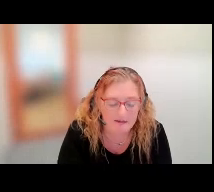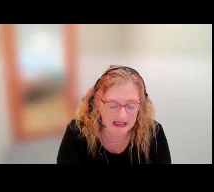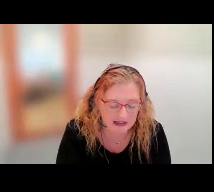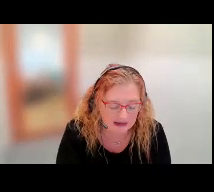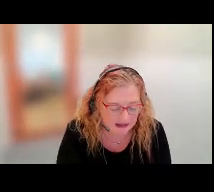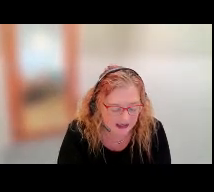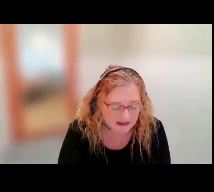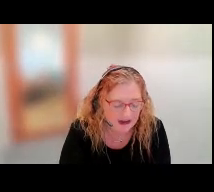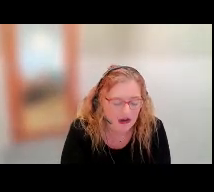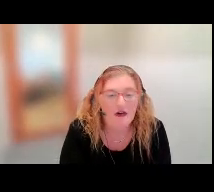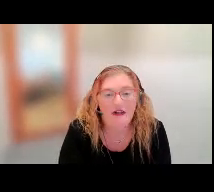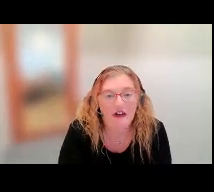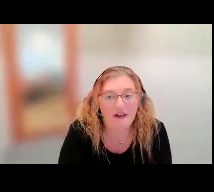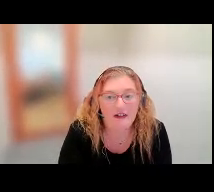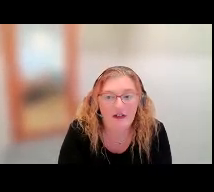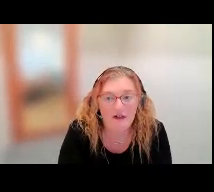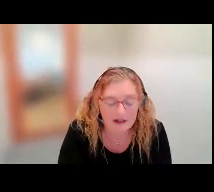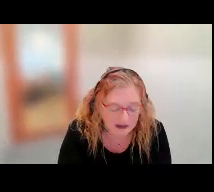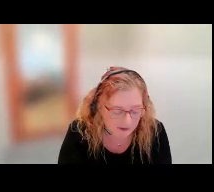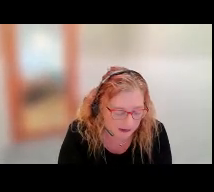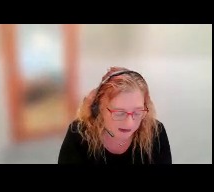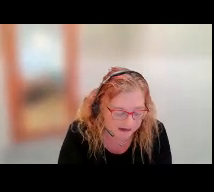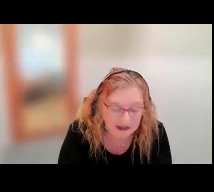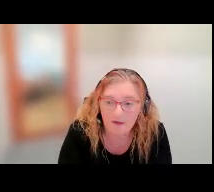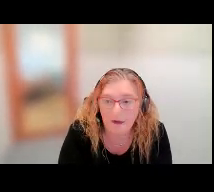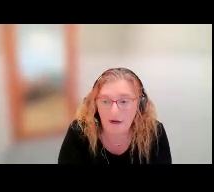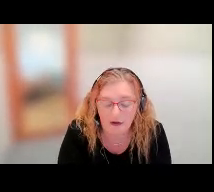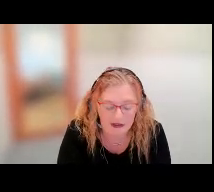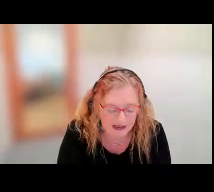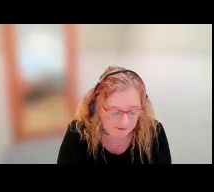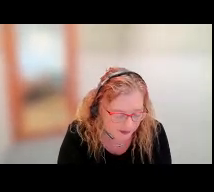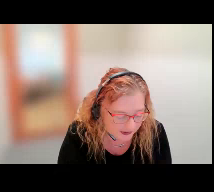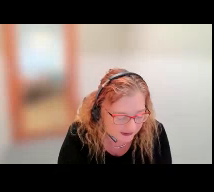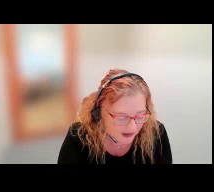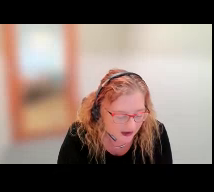meeting today all across Australia where we live, learn and work.